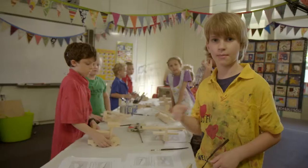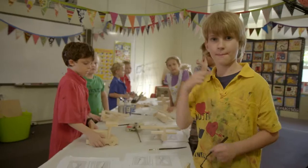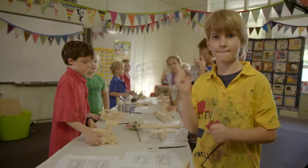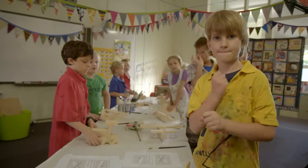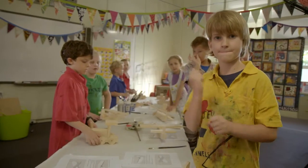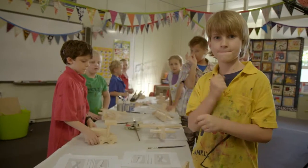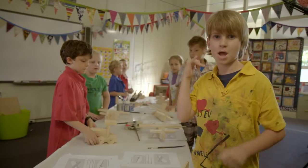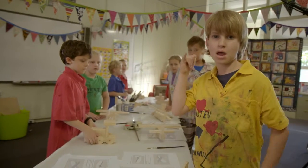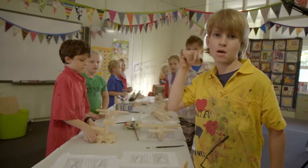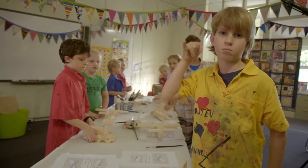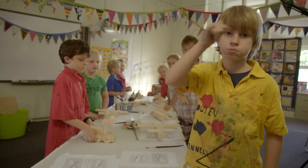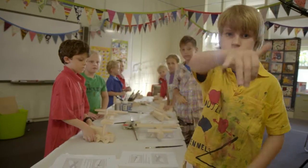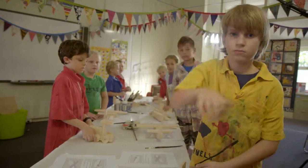I'm making a plane.